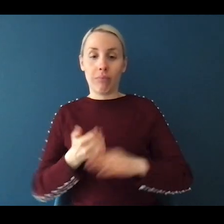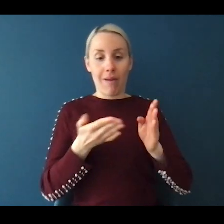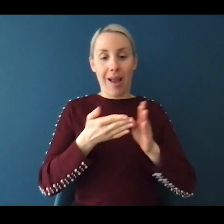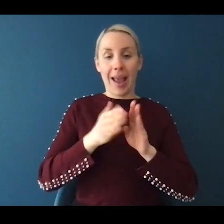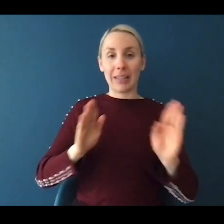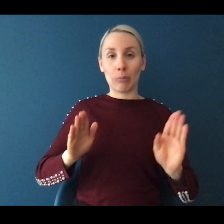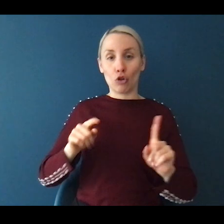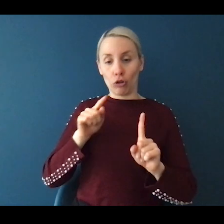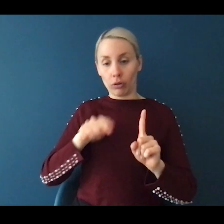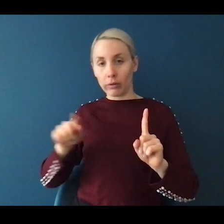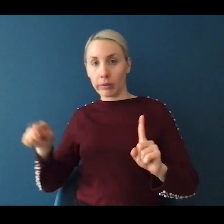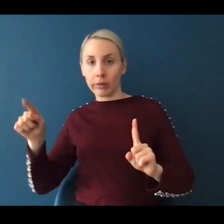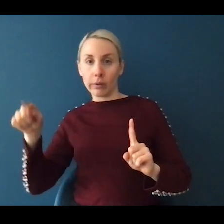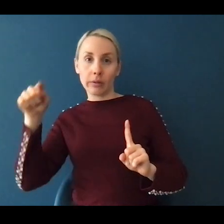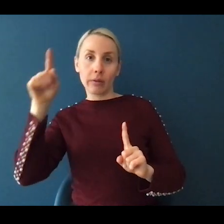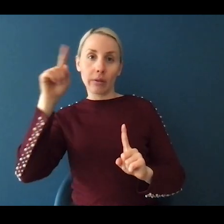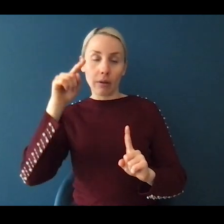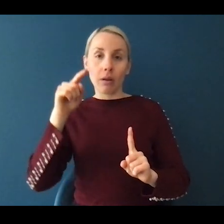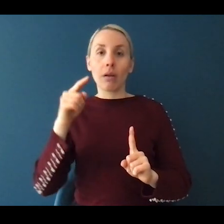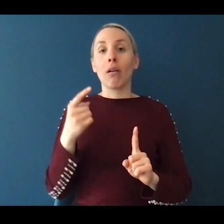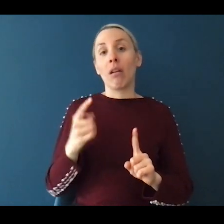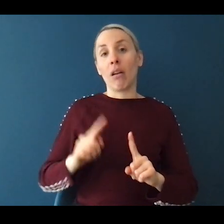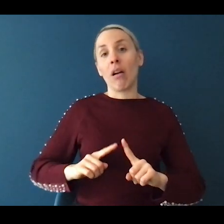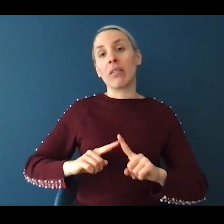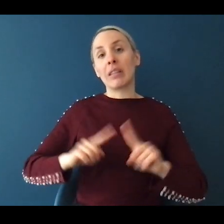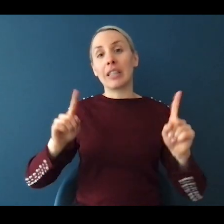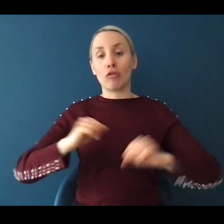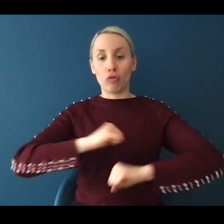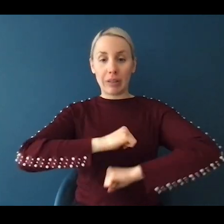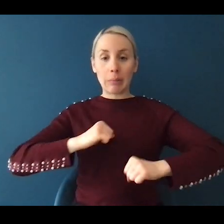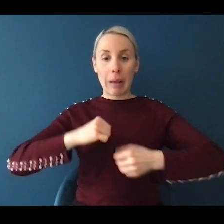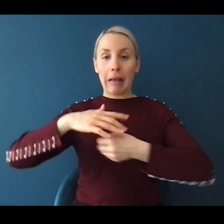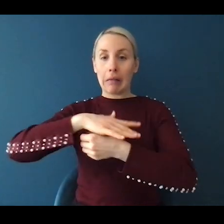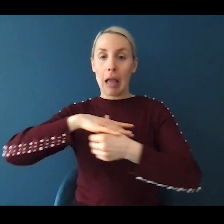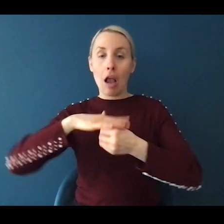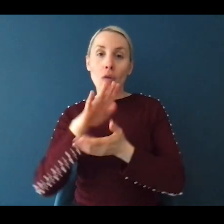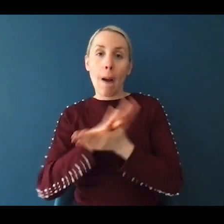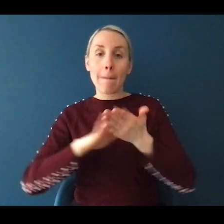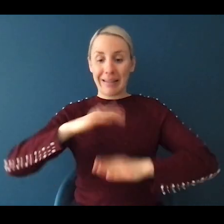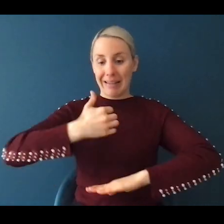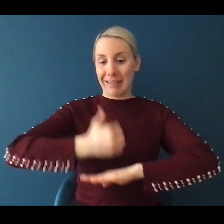the traveling exhibitions in different spaces and then allowed the work to exist in different